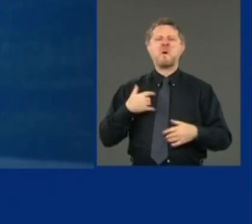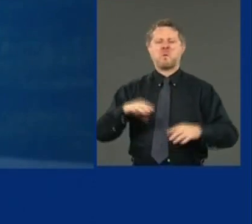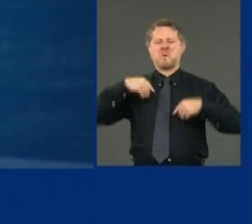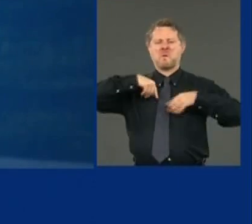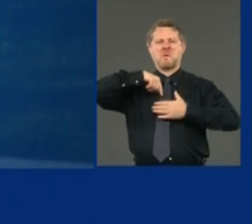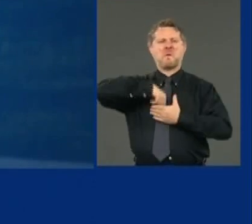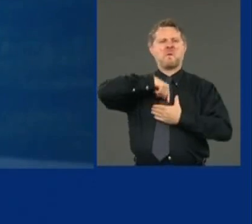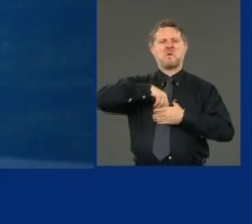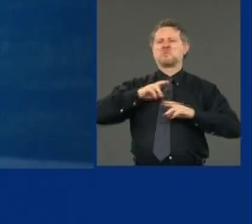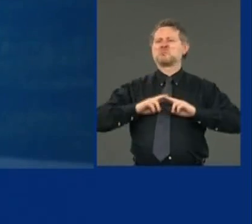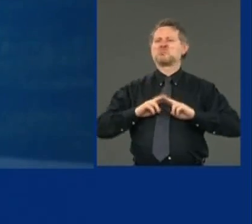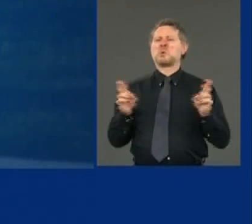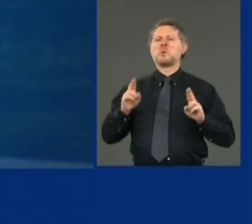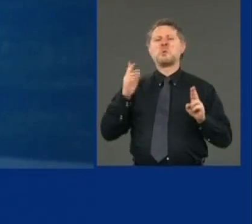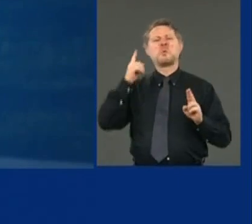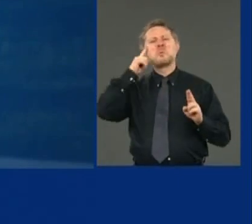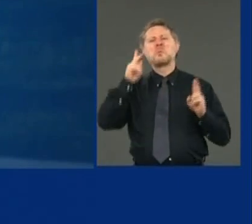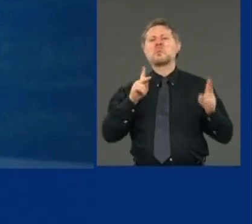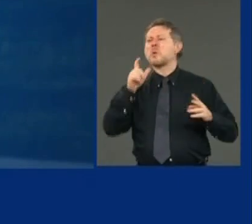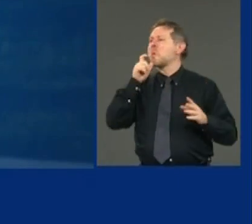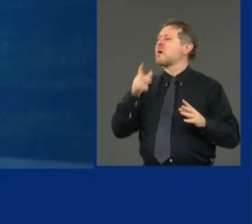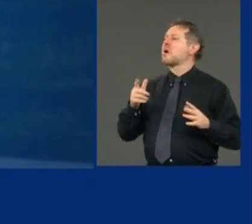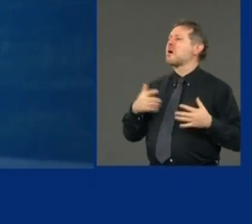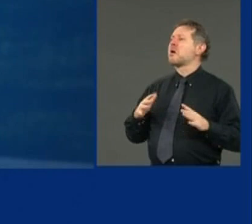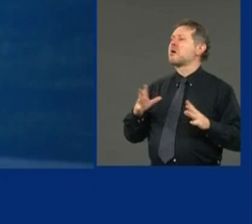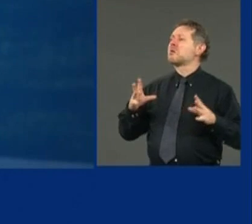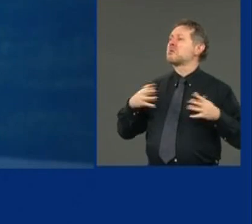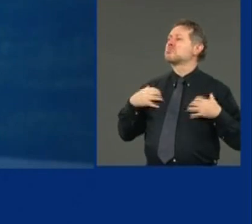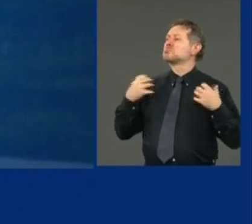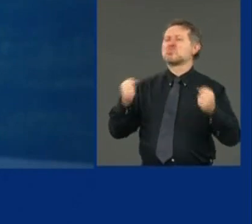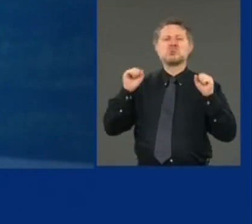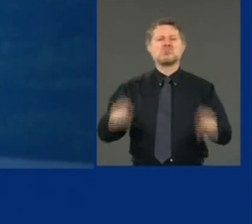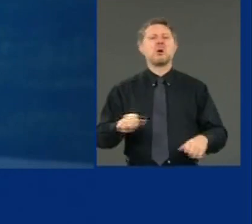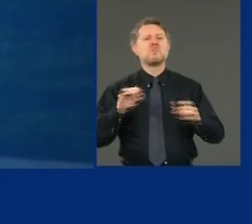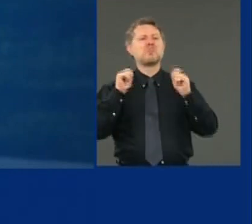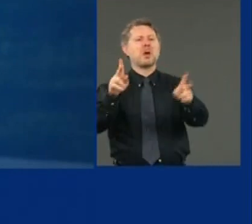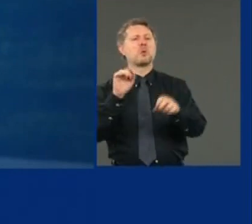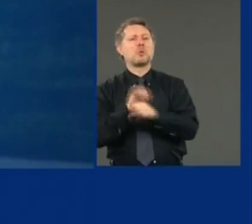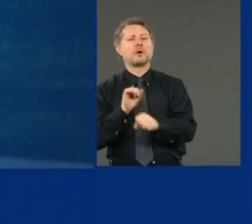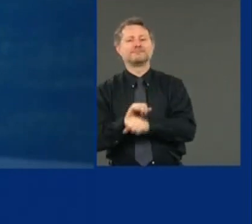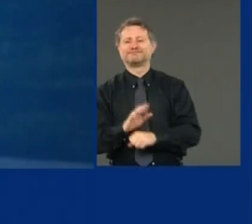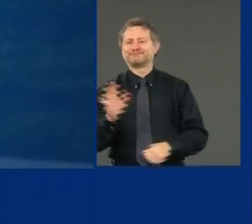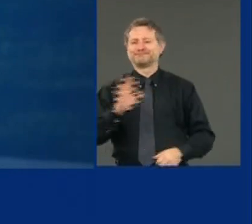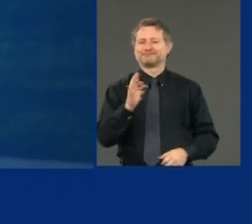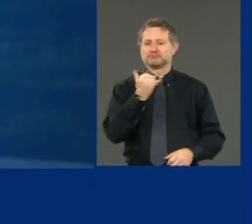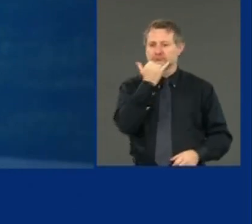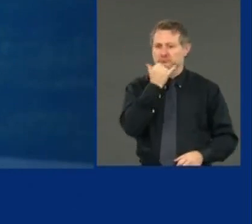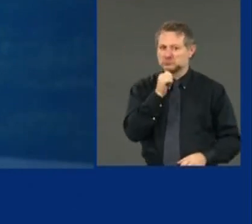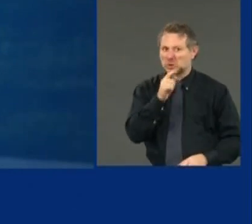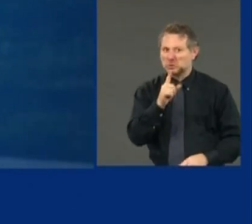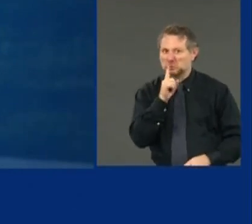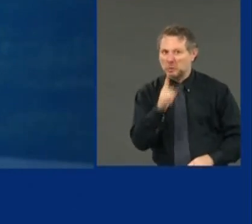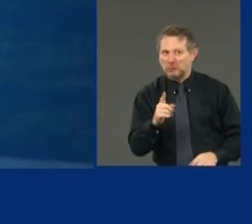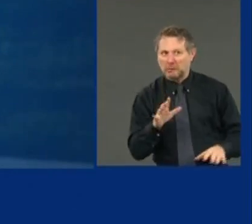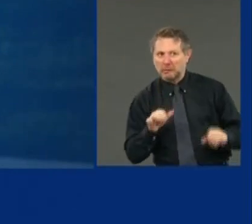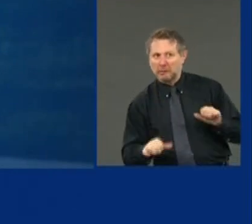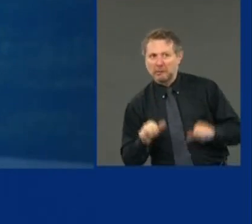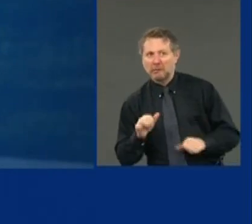ANTIBODIES YOU'RE M MEUN SO WE CAN PUT TOGETHER A WORKFORCE THAT CAN GO BACK TO WORK, PEOPLE THAT HAD THE VIRUS AND HAVE THE